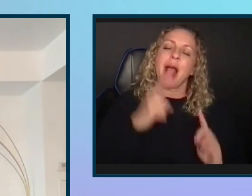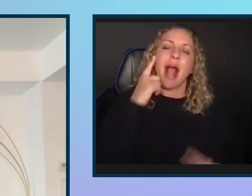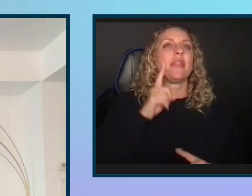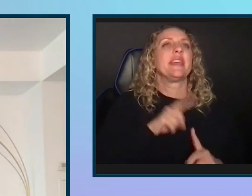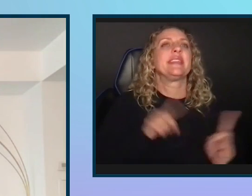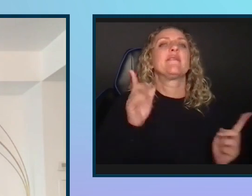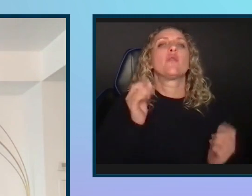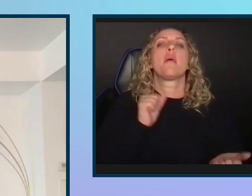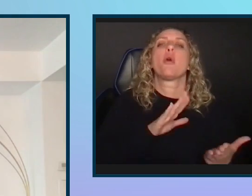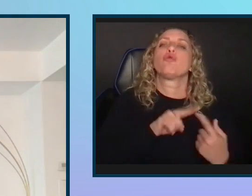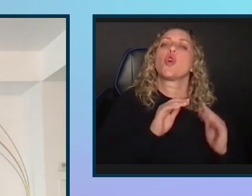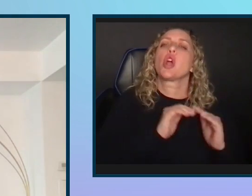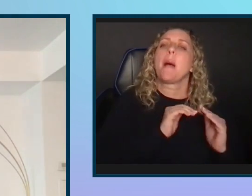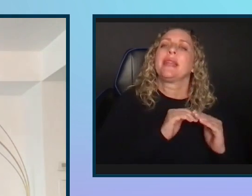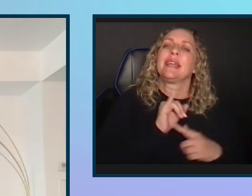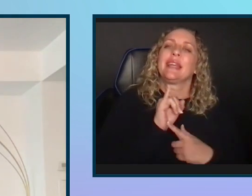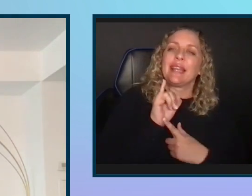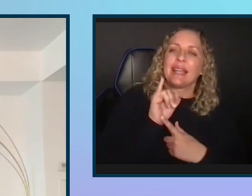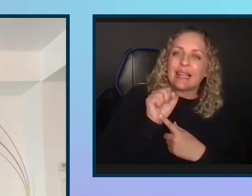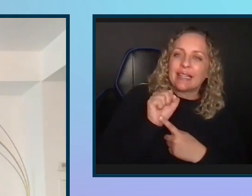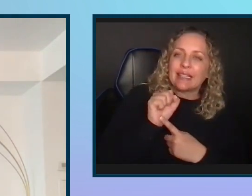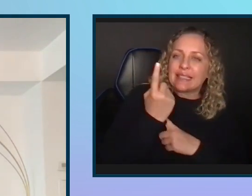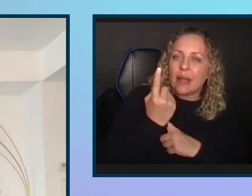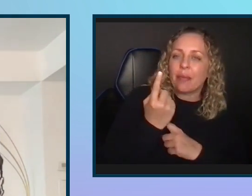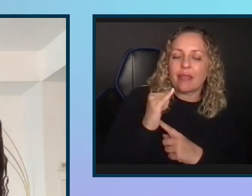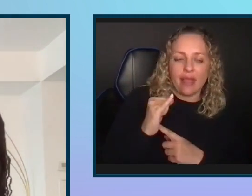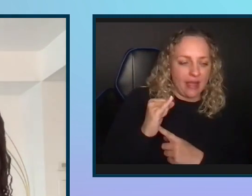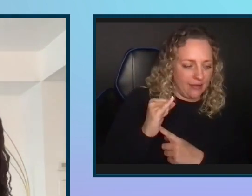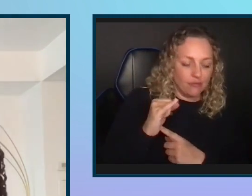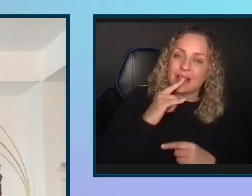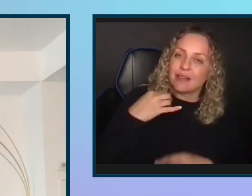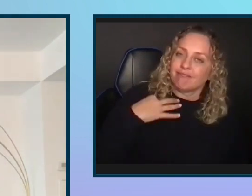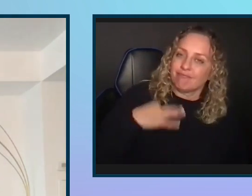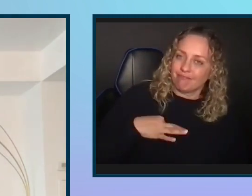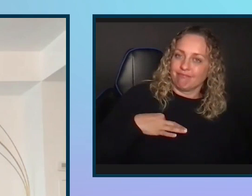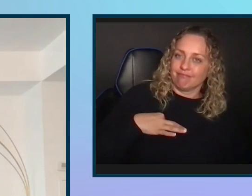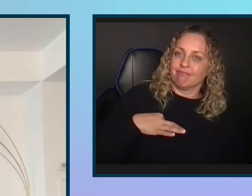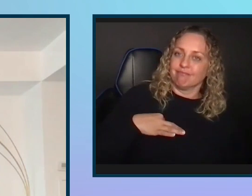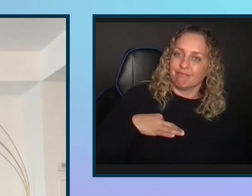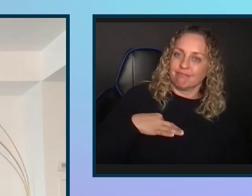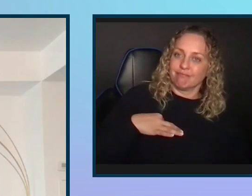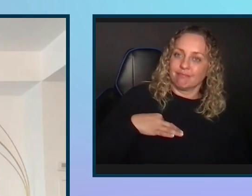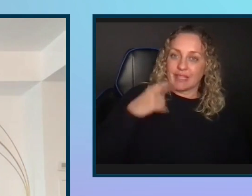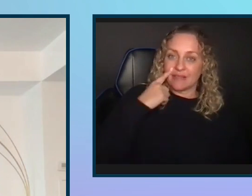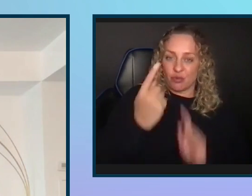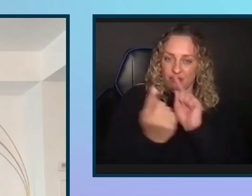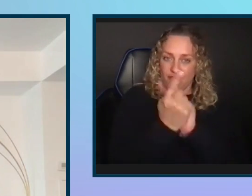to accommodation is something that is helpful to explore at workplaces. If someone comes to you and says that they need an accommodation,